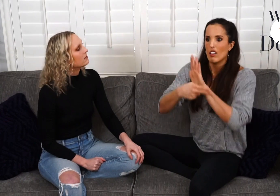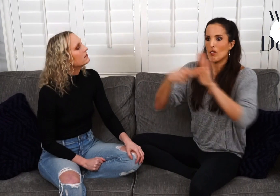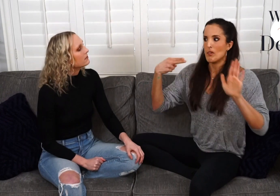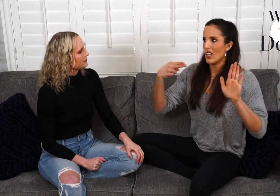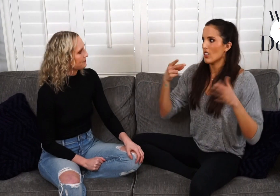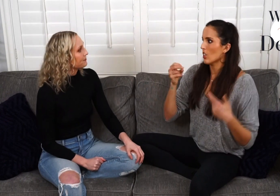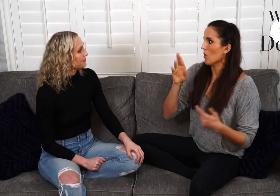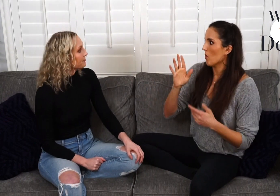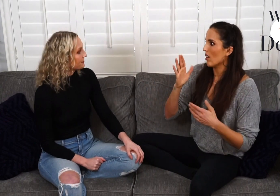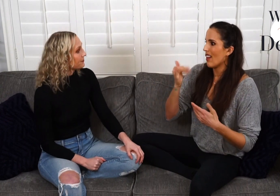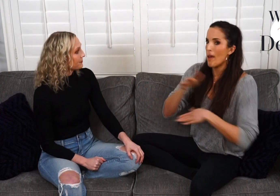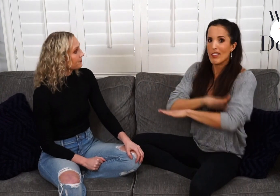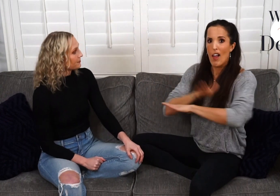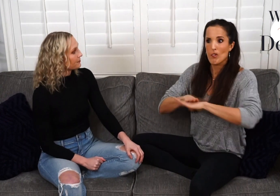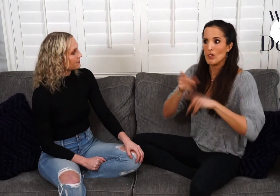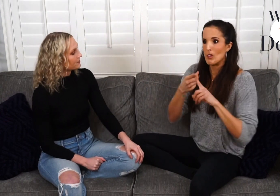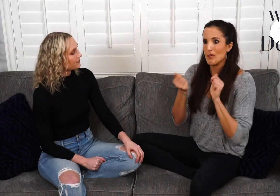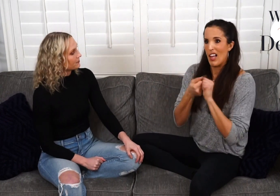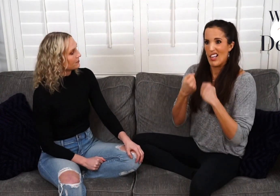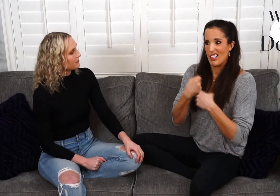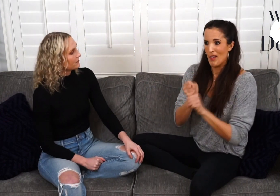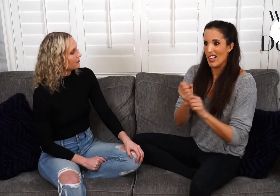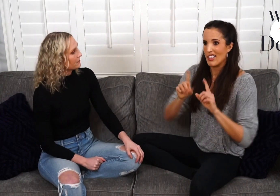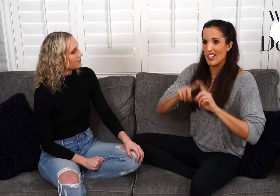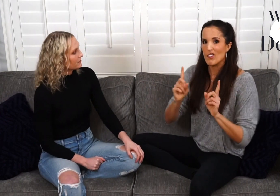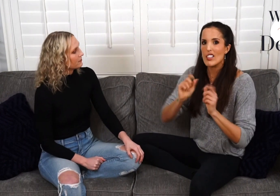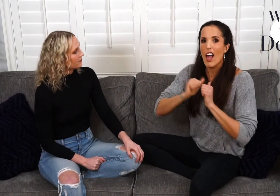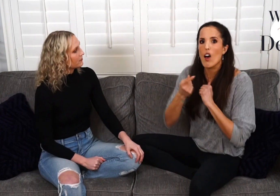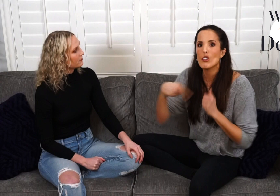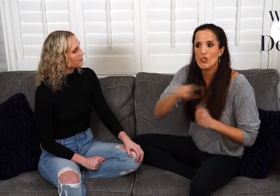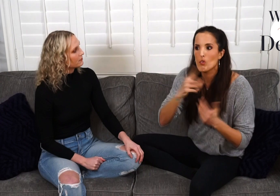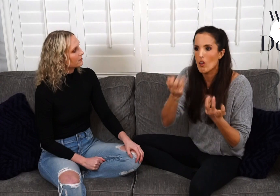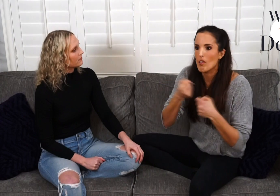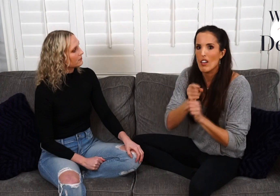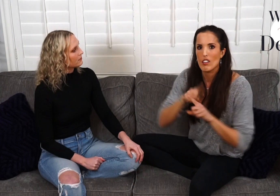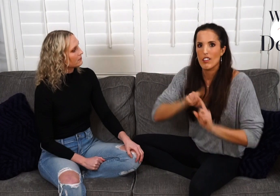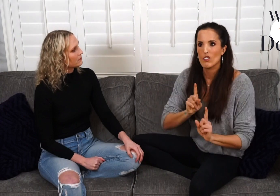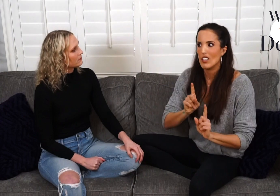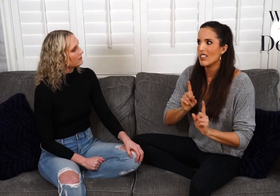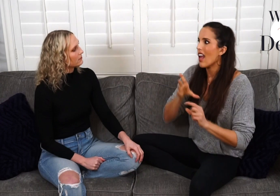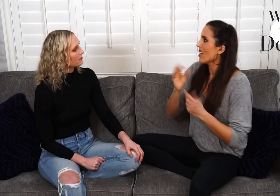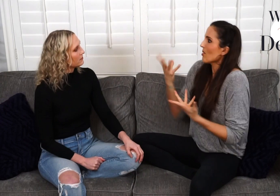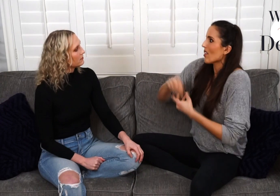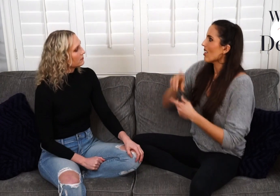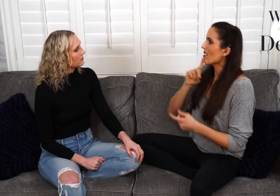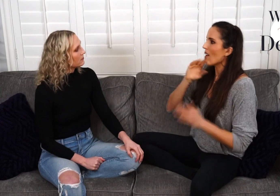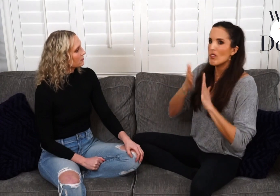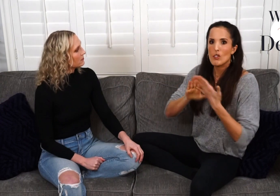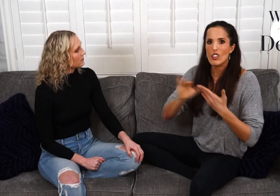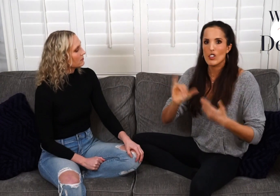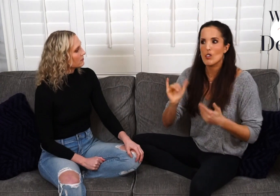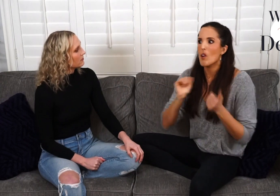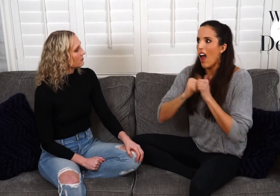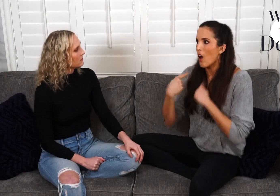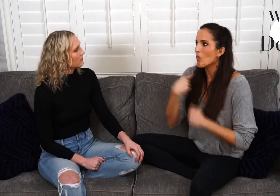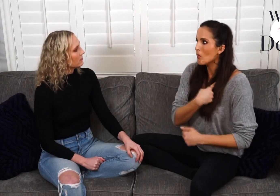had that reputation or that platform to make a difference. How do you want to make the difference? That's also within the Deaf community too, how